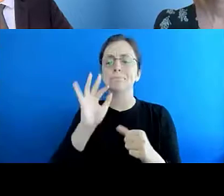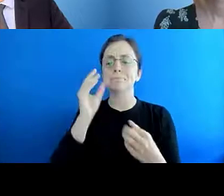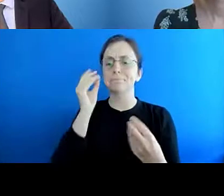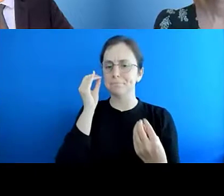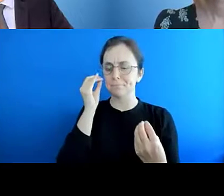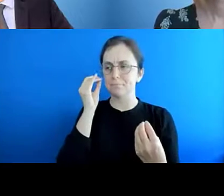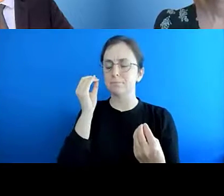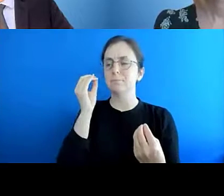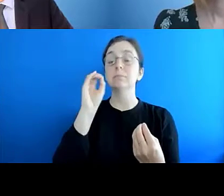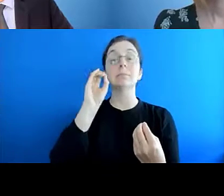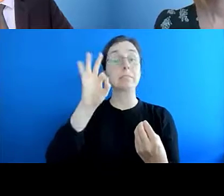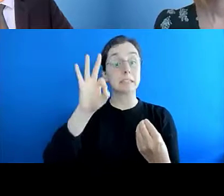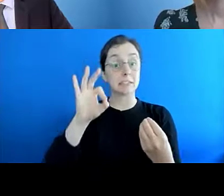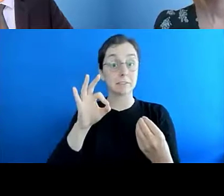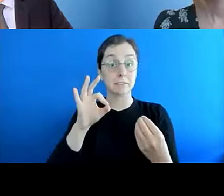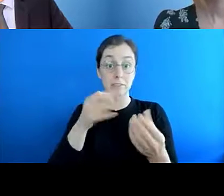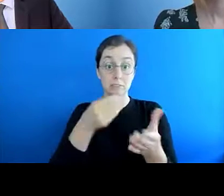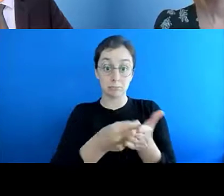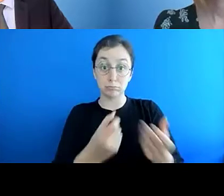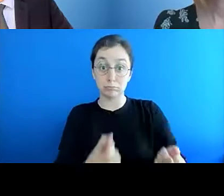If expenses to maintain the infrastructure